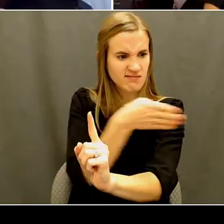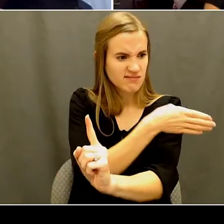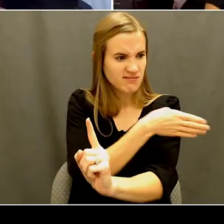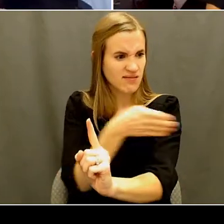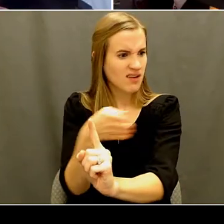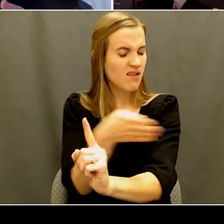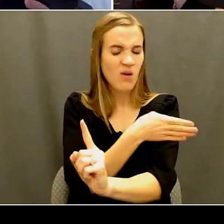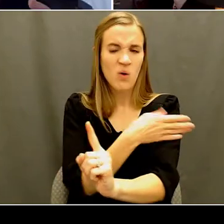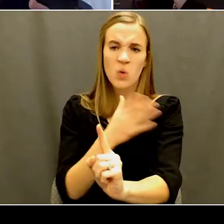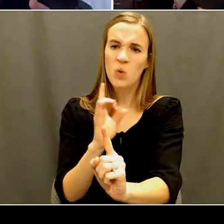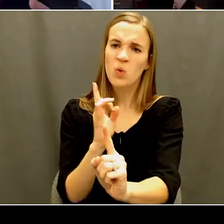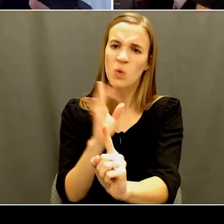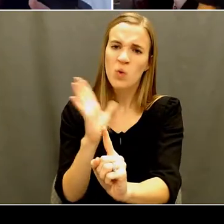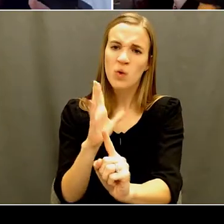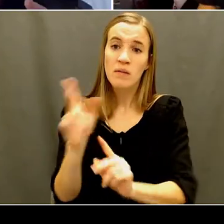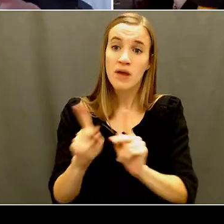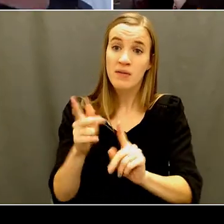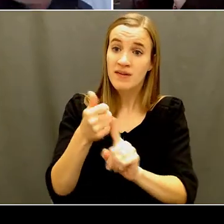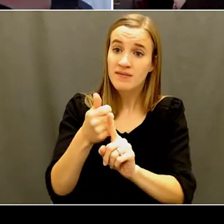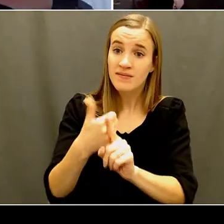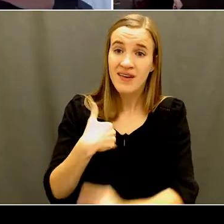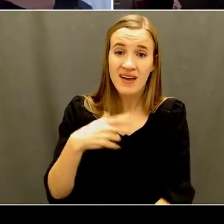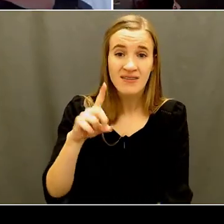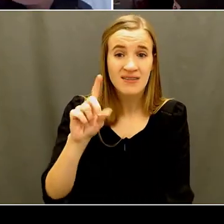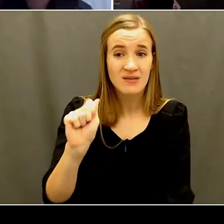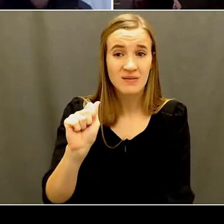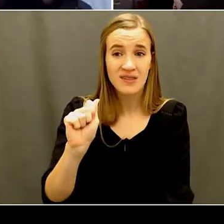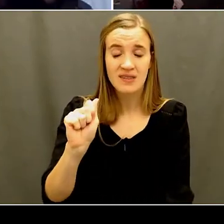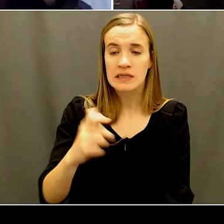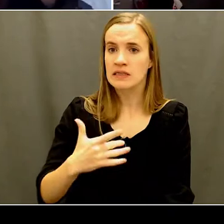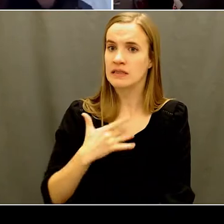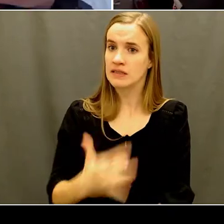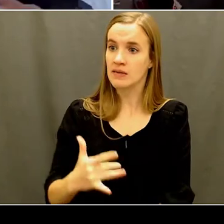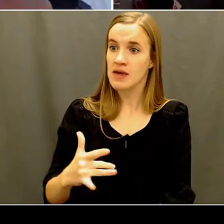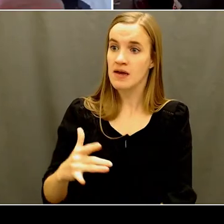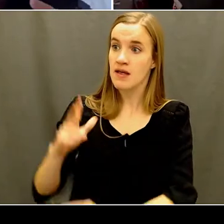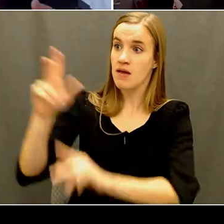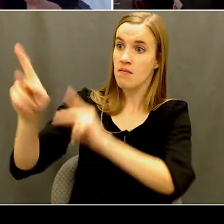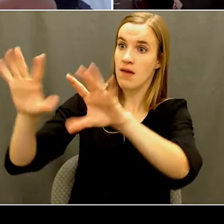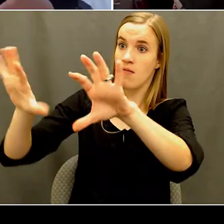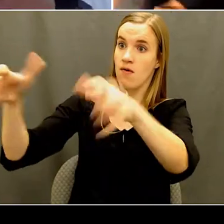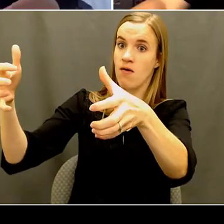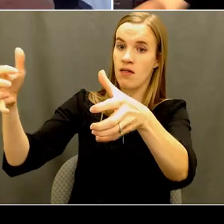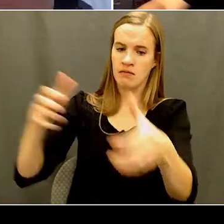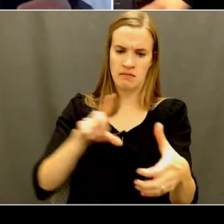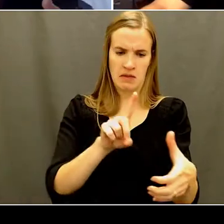segregated from mainstream society. We were kept in institutions or kept at